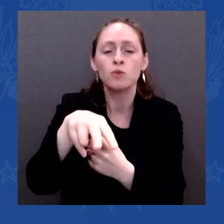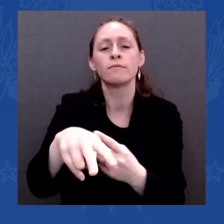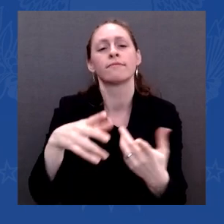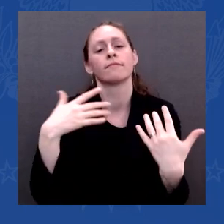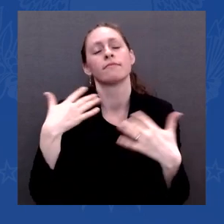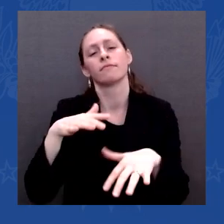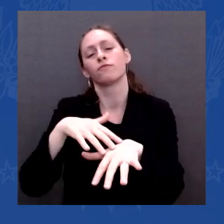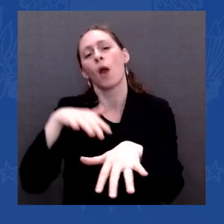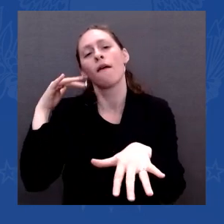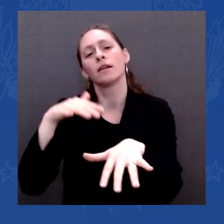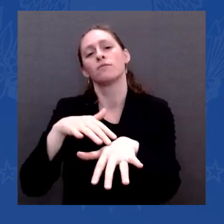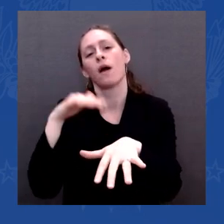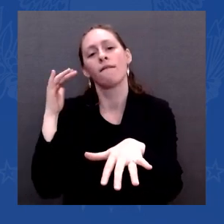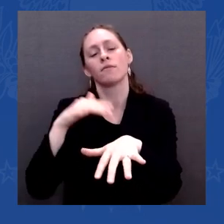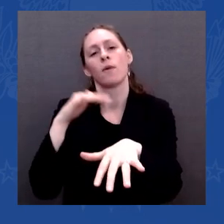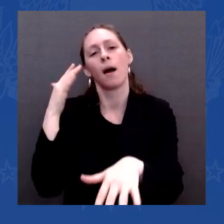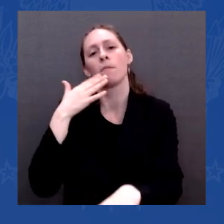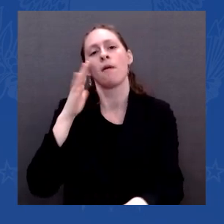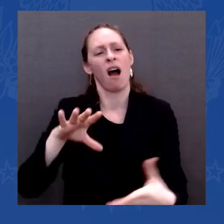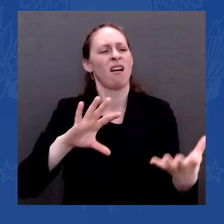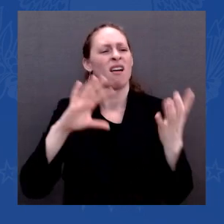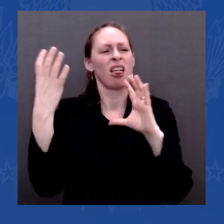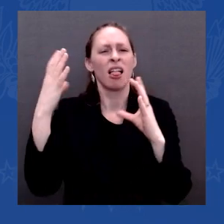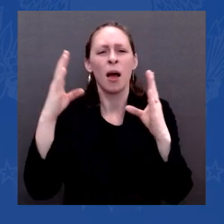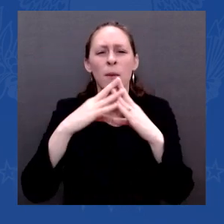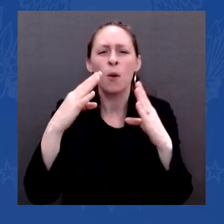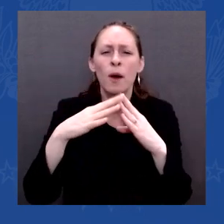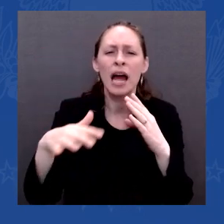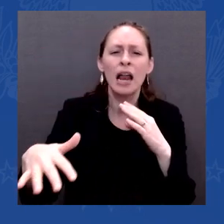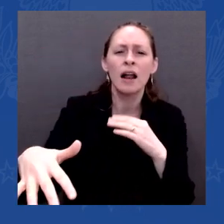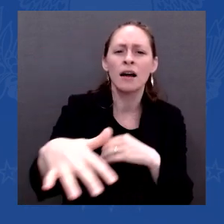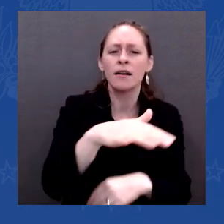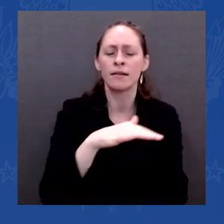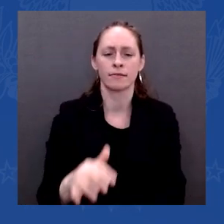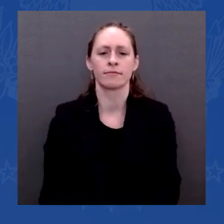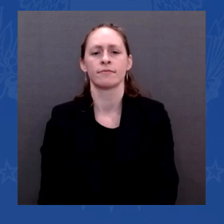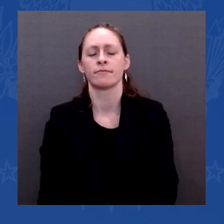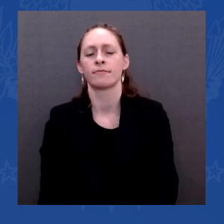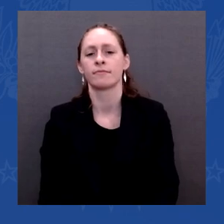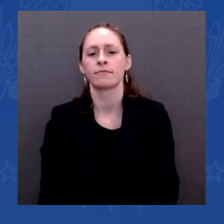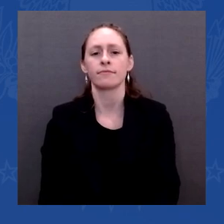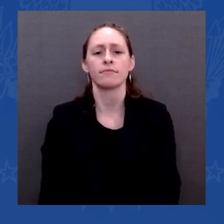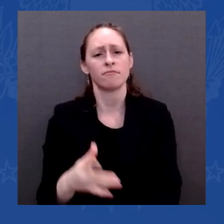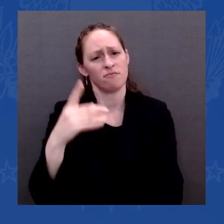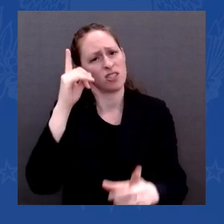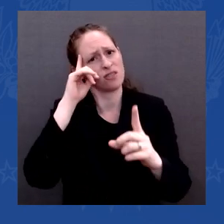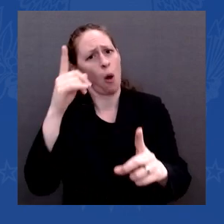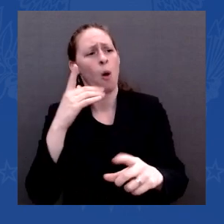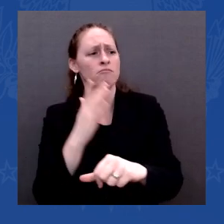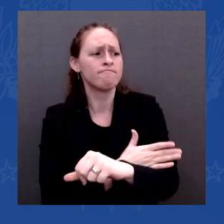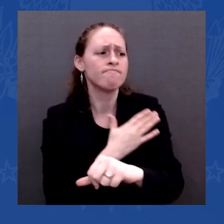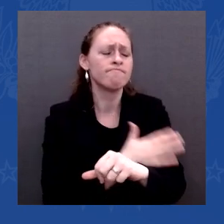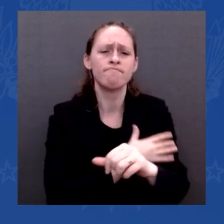Folks, that mayor’s view of problem-solving is exactly what we brought to the American Rescue Plan.